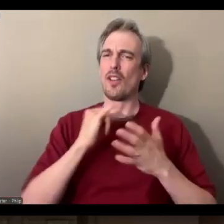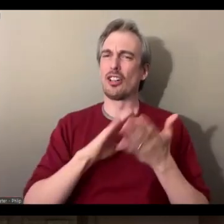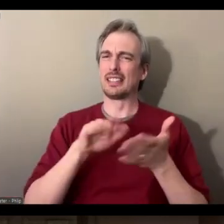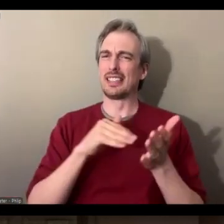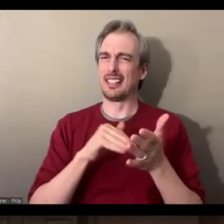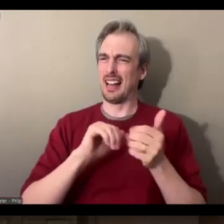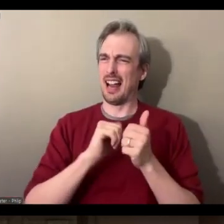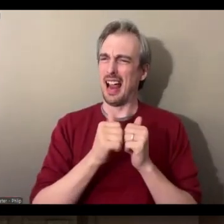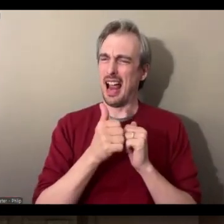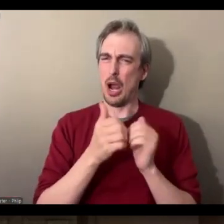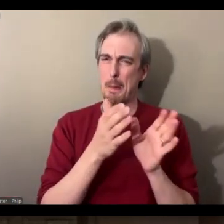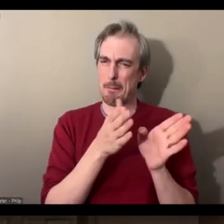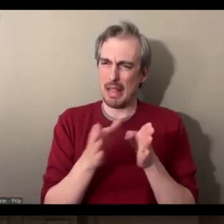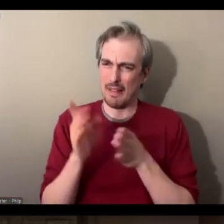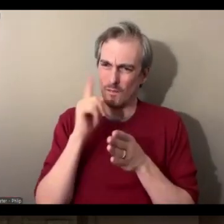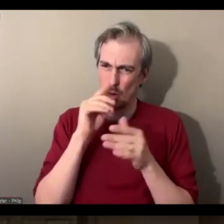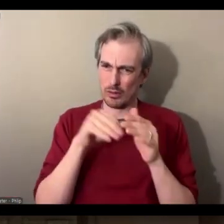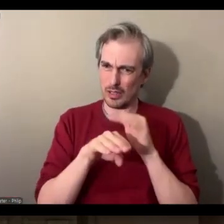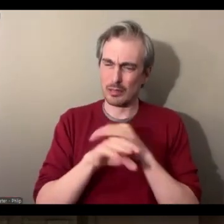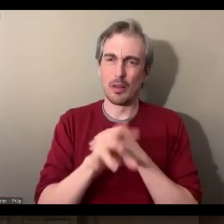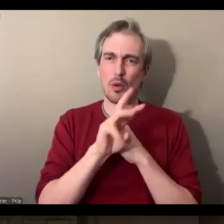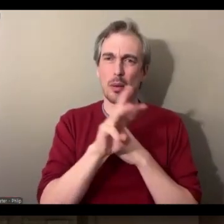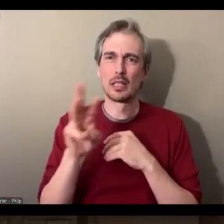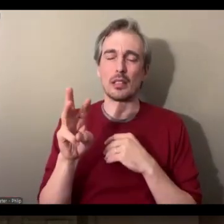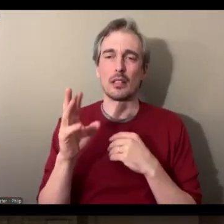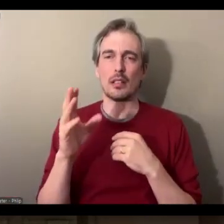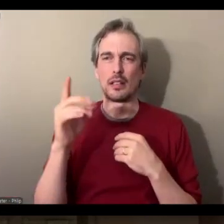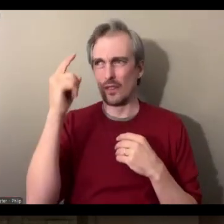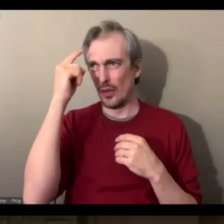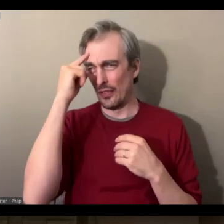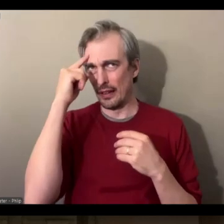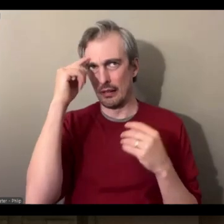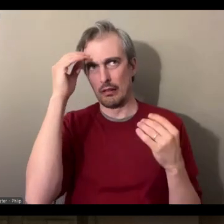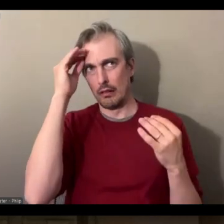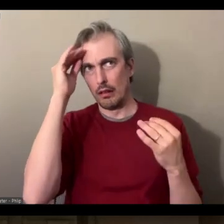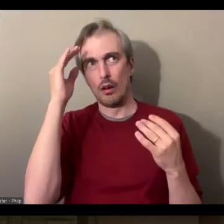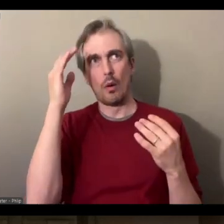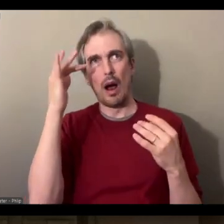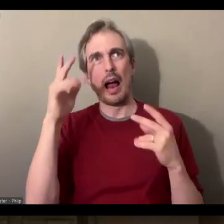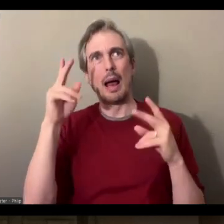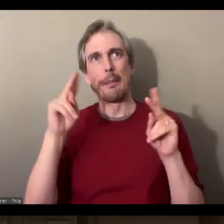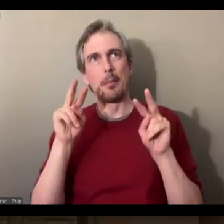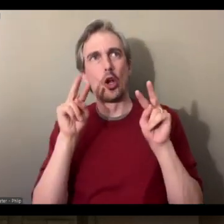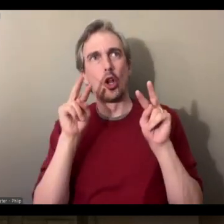Why do people go to arts institutions' websites? They want to know what we're doing there and they